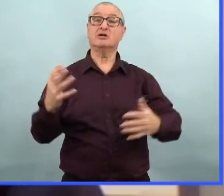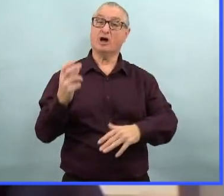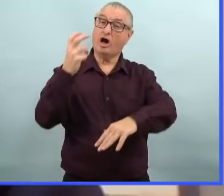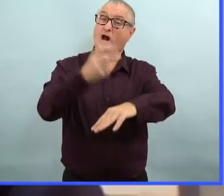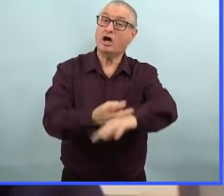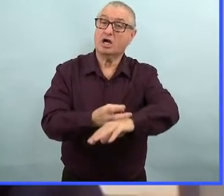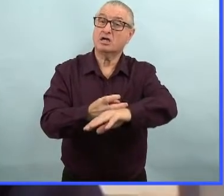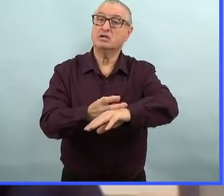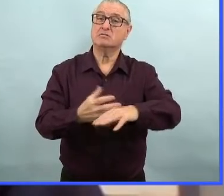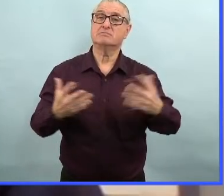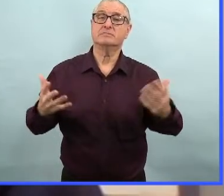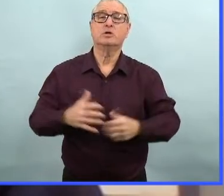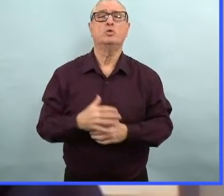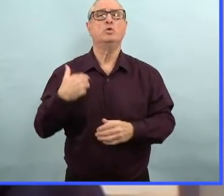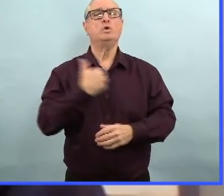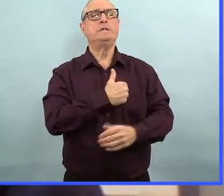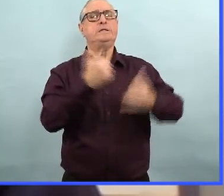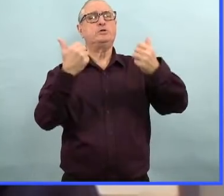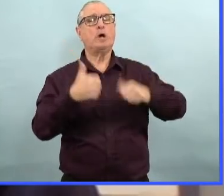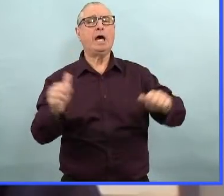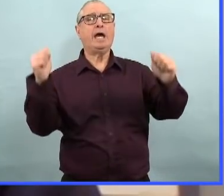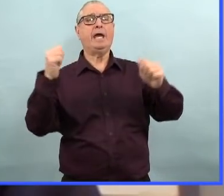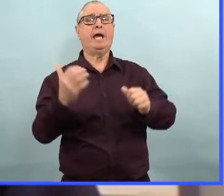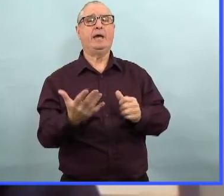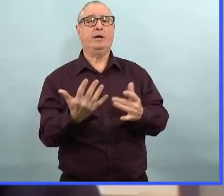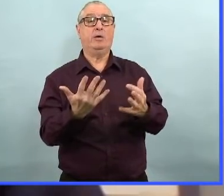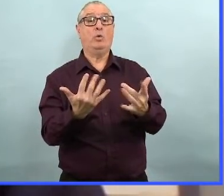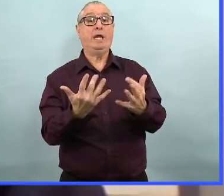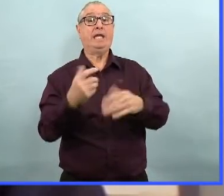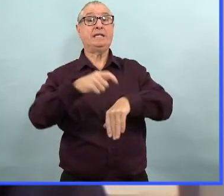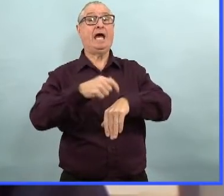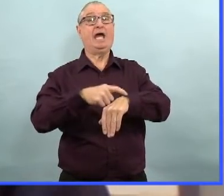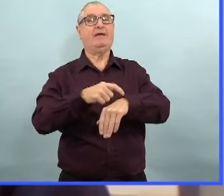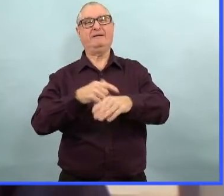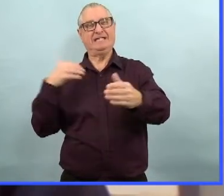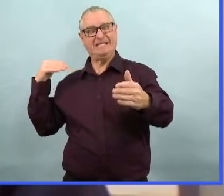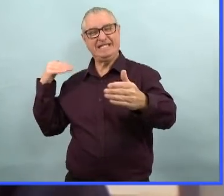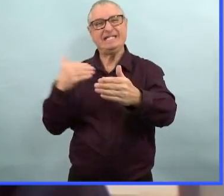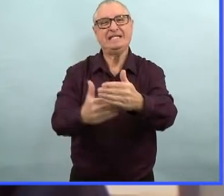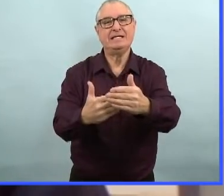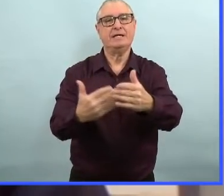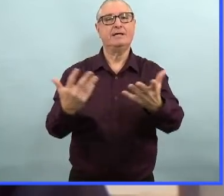having the rapid tests available we've also messaged now you know if you're needing a test for